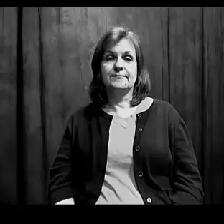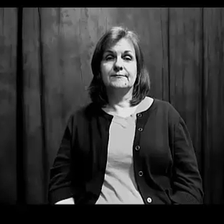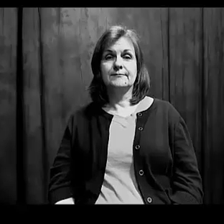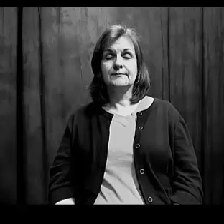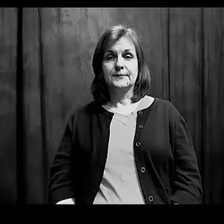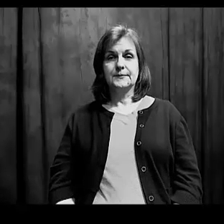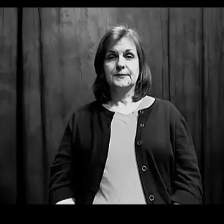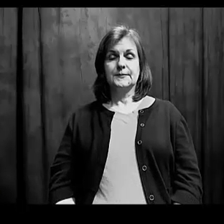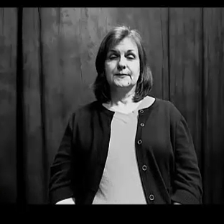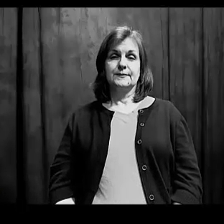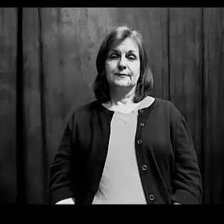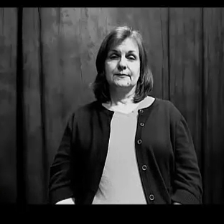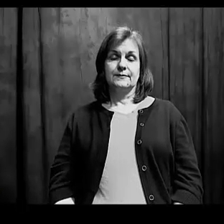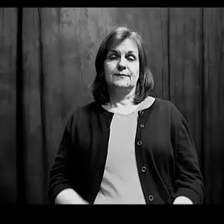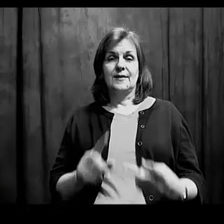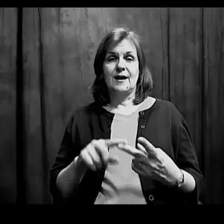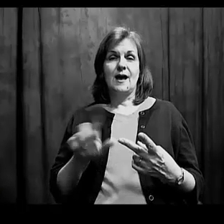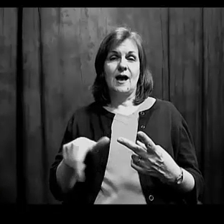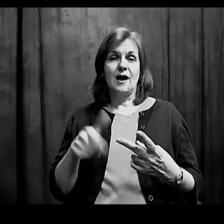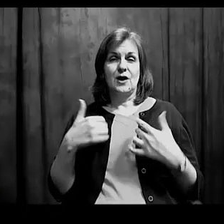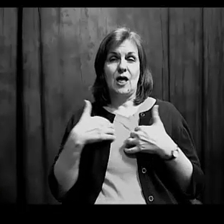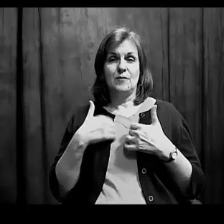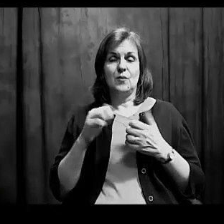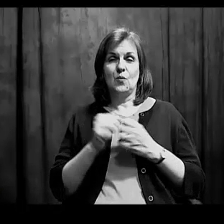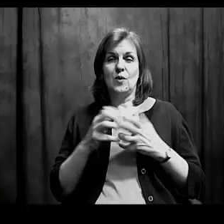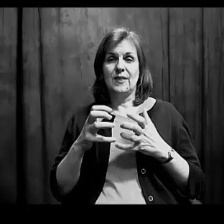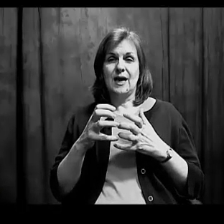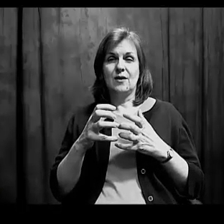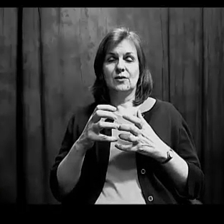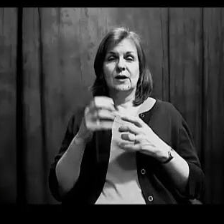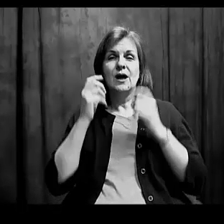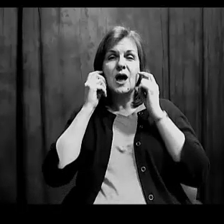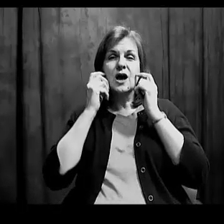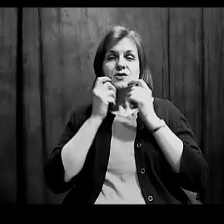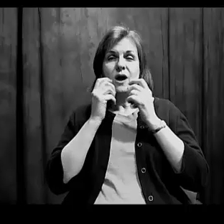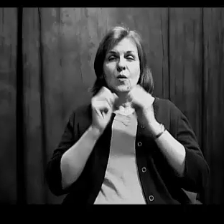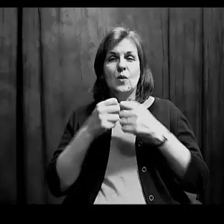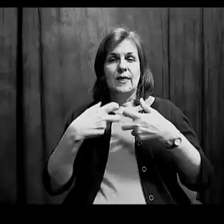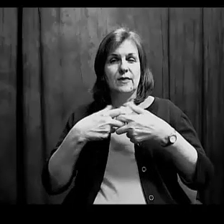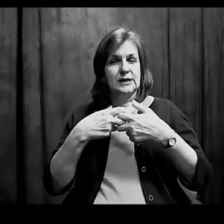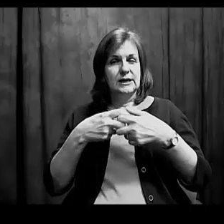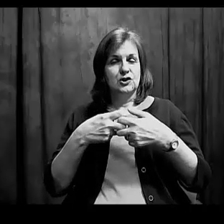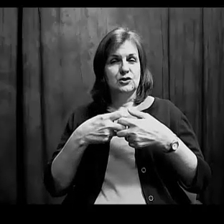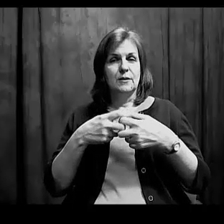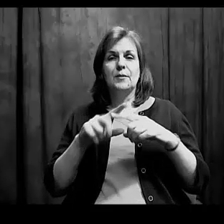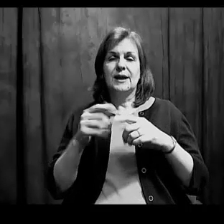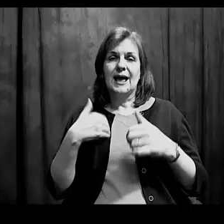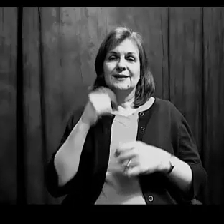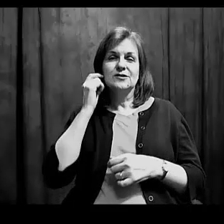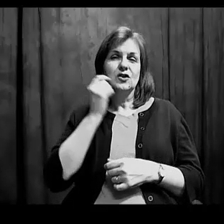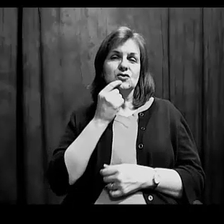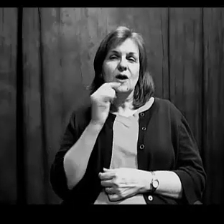so the other one that lacks a hinged jaw but still has jaw like features as something known